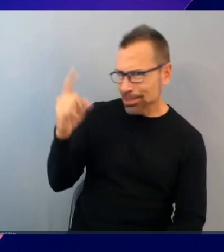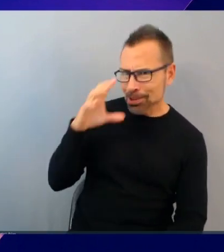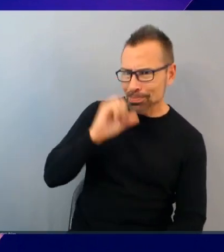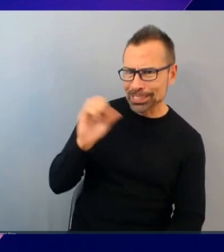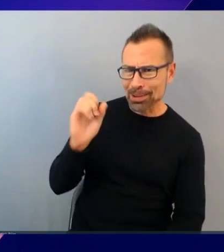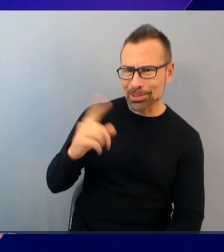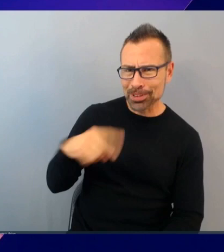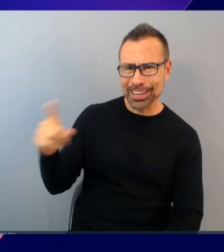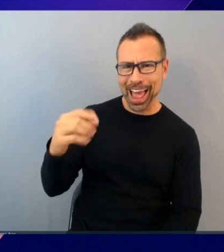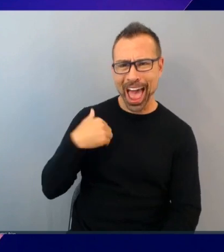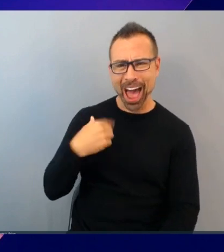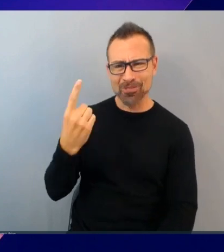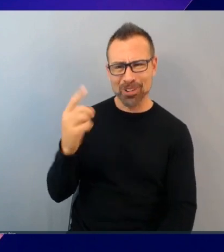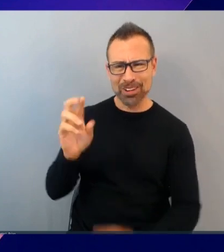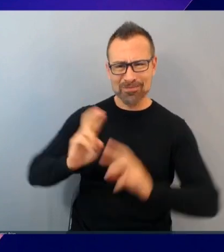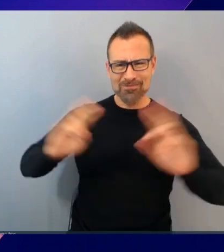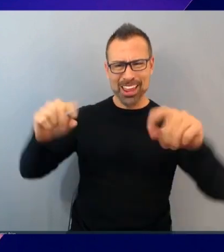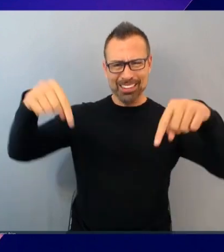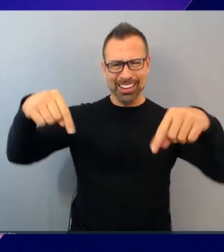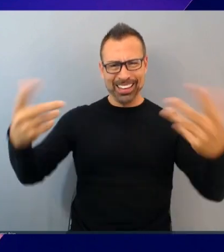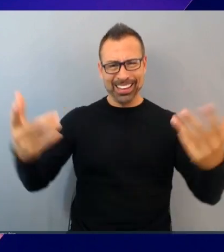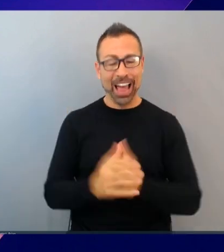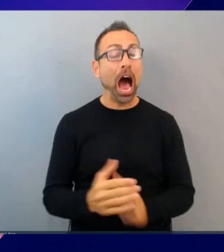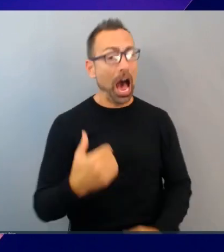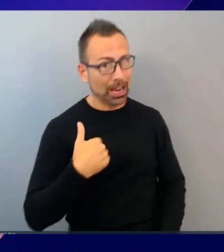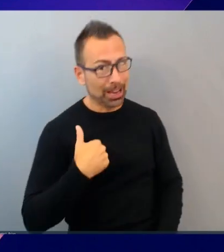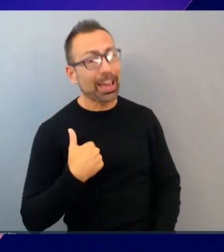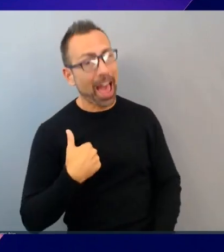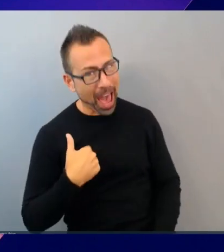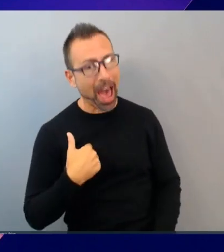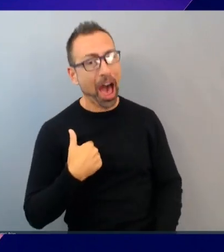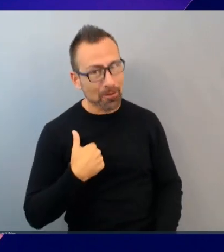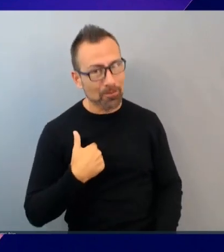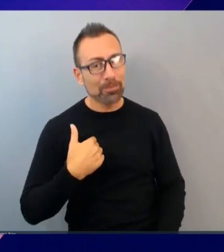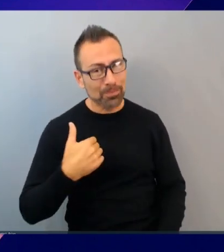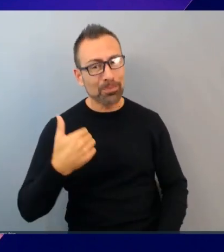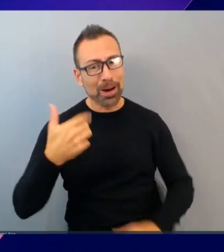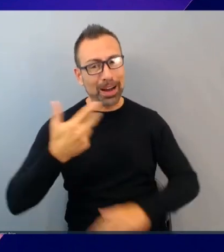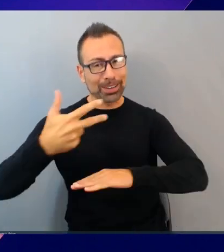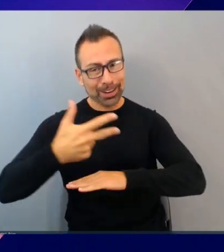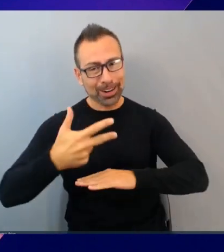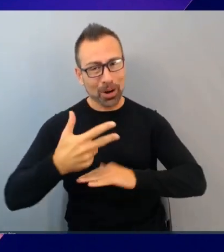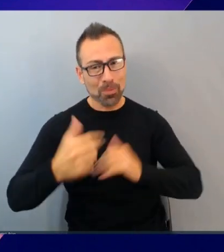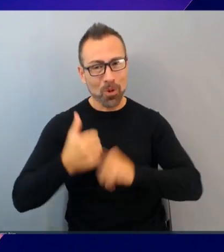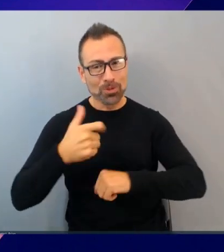You know, I usually have it in tow. It's in the shop, so. Oh, it's in the shop. Oh, clearly your model messed up and you wrecked it?